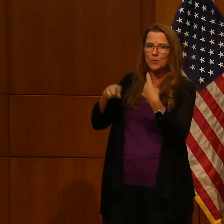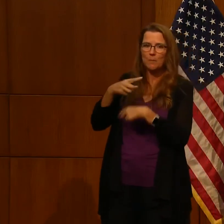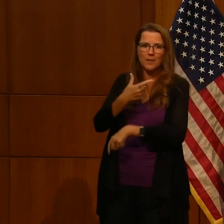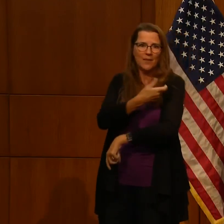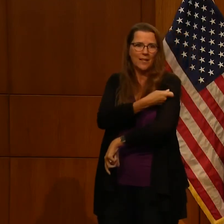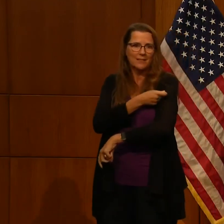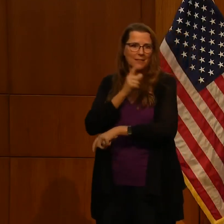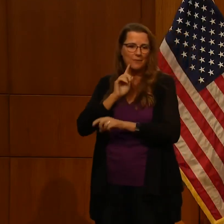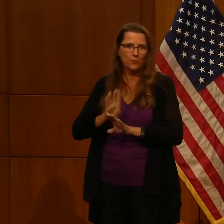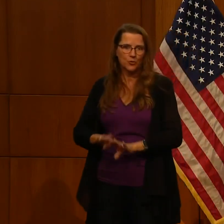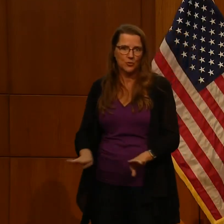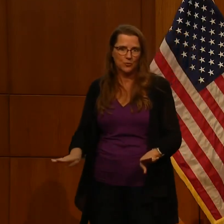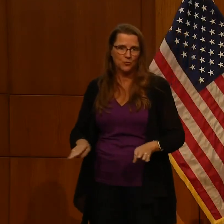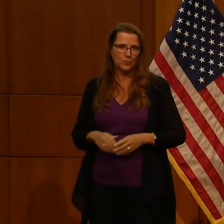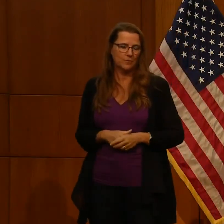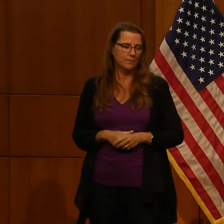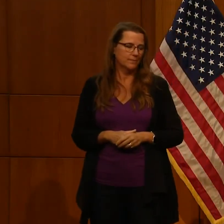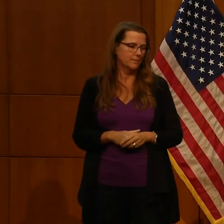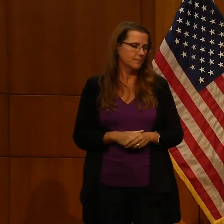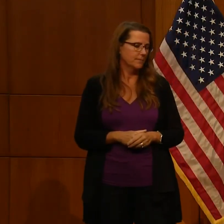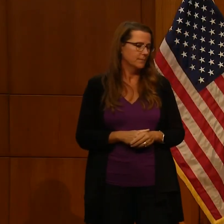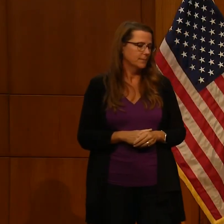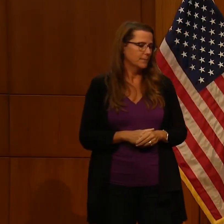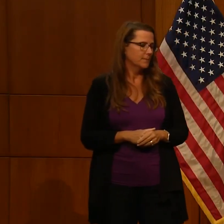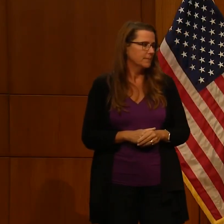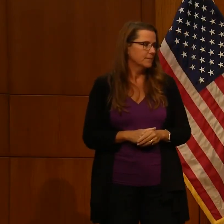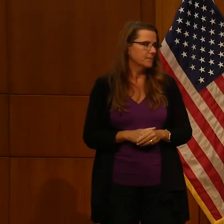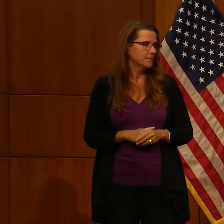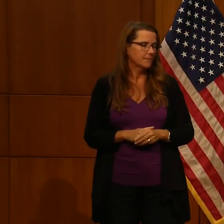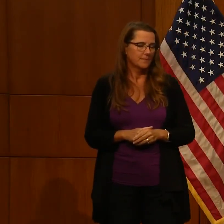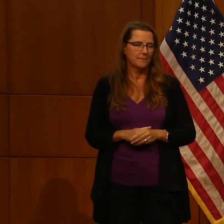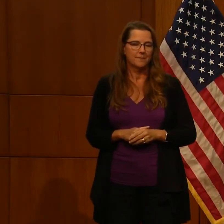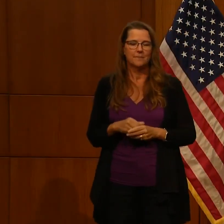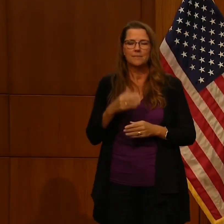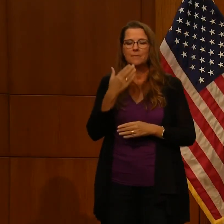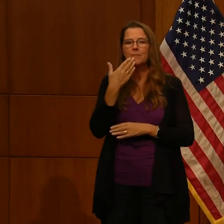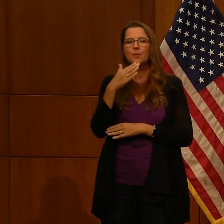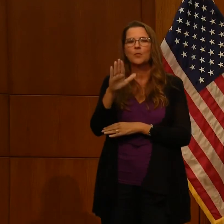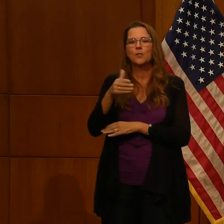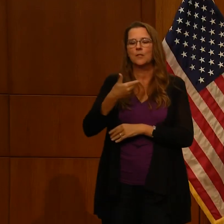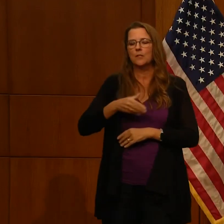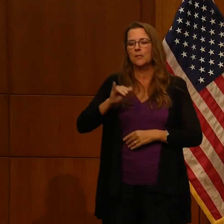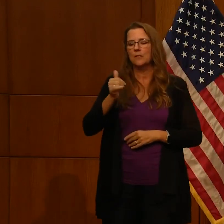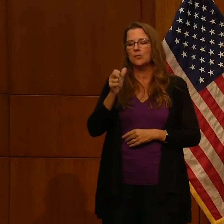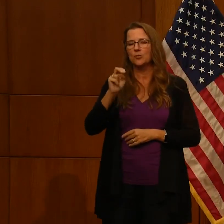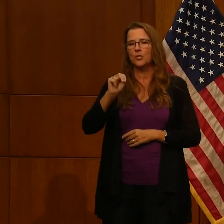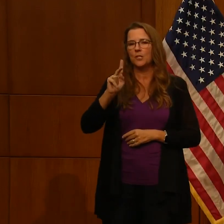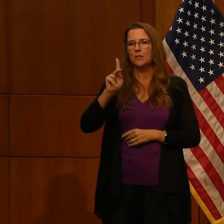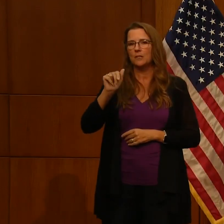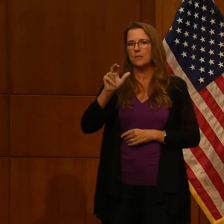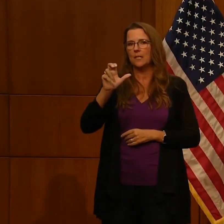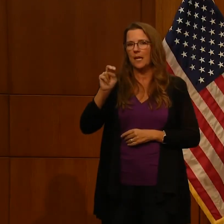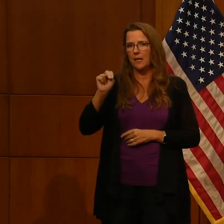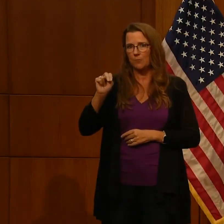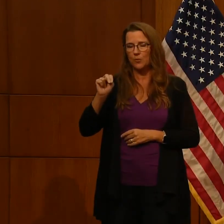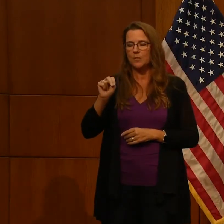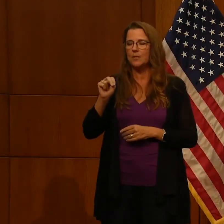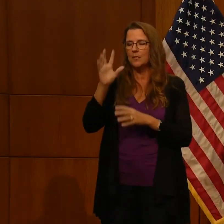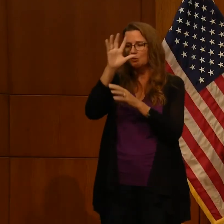FORWARD TO THE UPCOMING